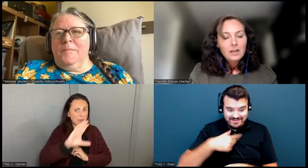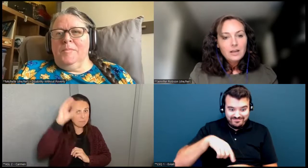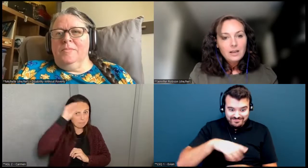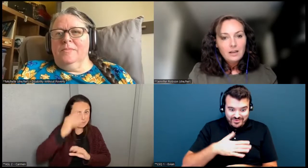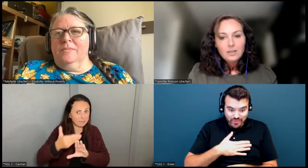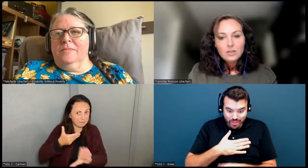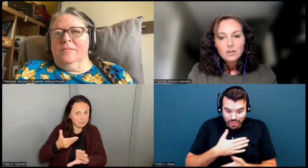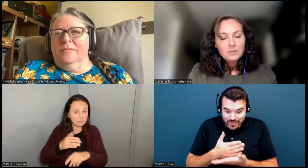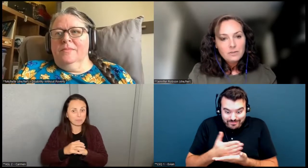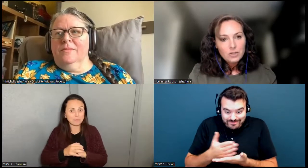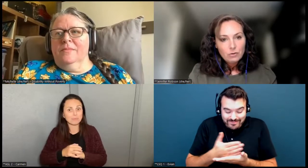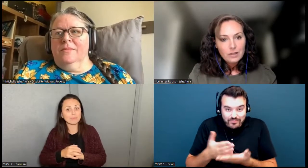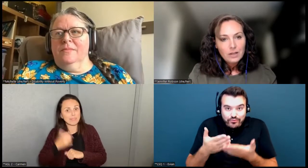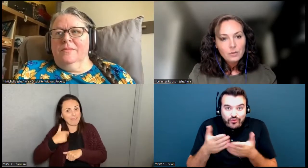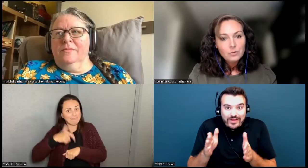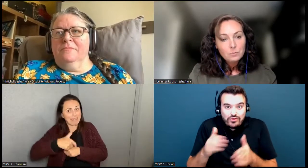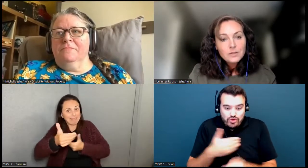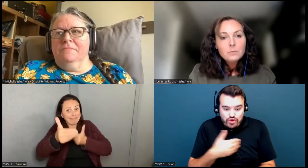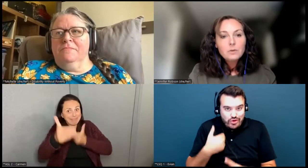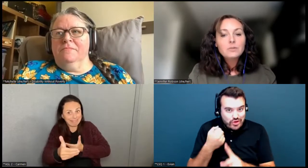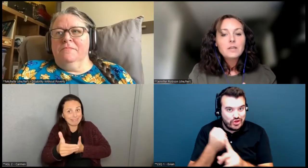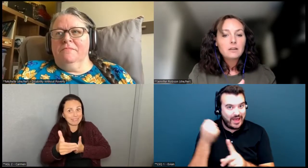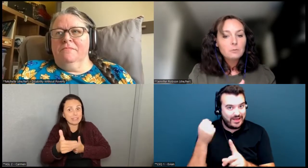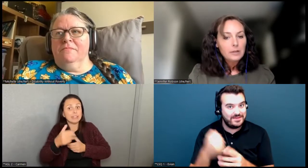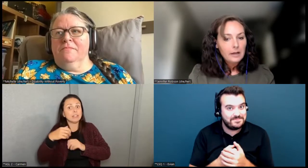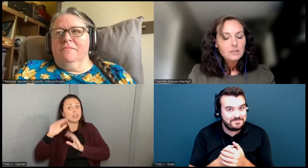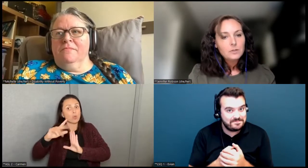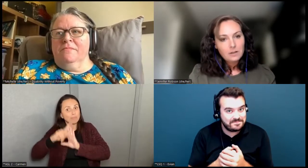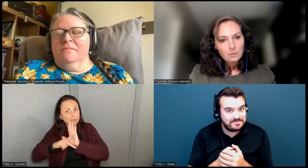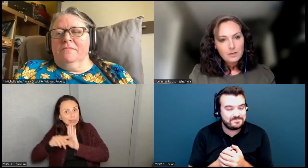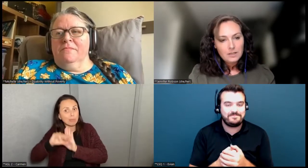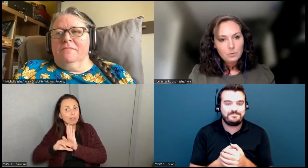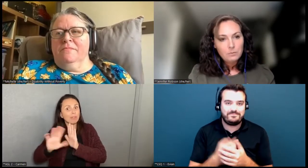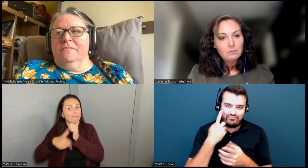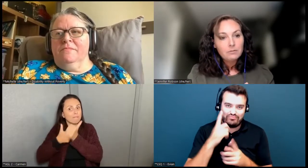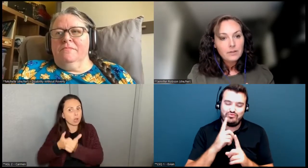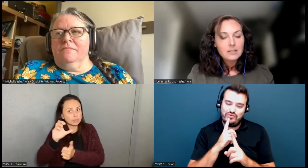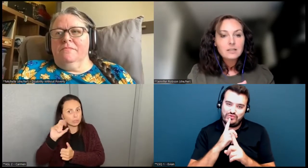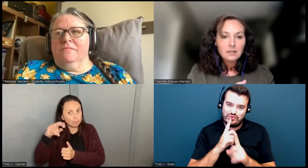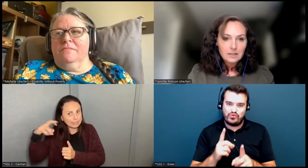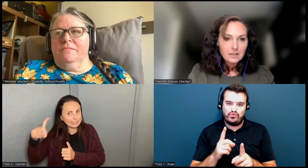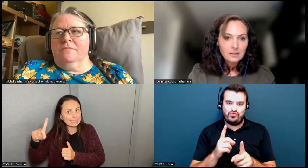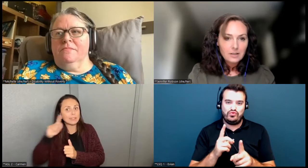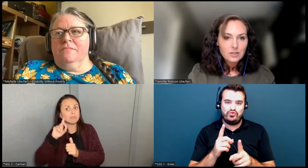OF ENSURING THAT THE PRINCIPLES AND COMPLIANCE WITH CRPD WOULD BE REFLECTED AT LEAST AT THE